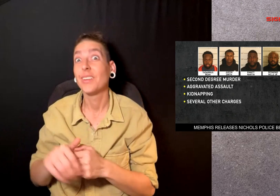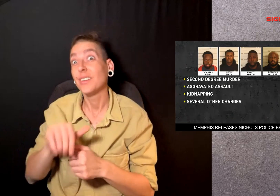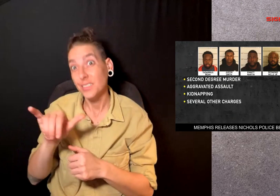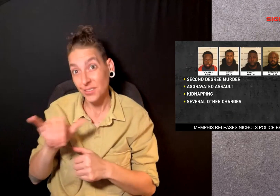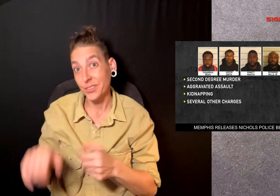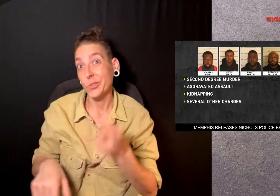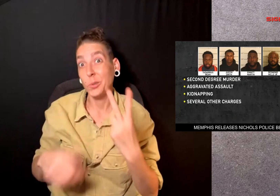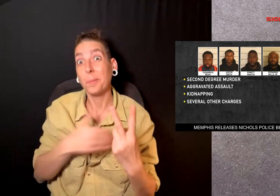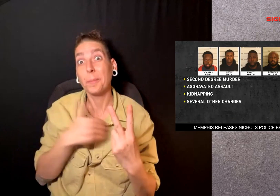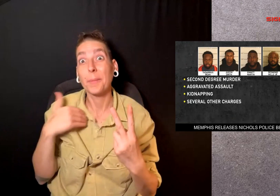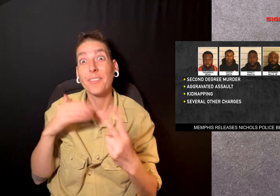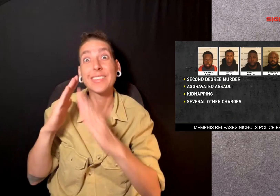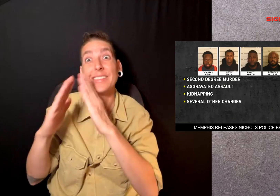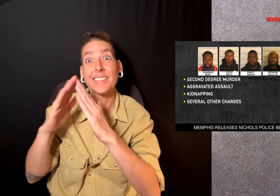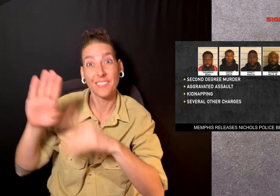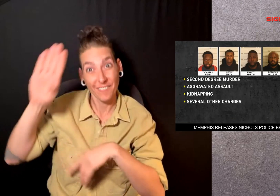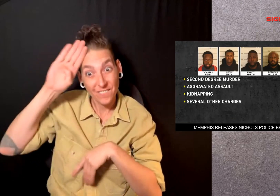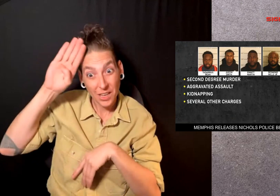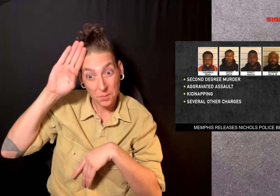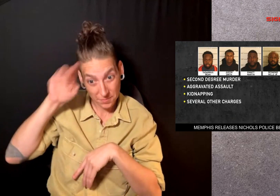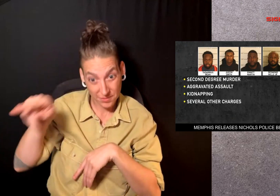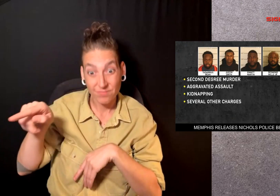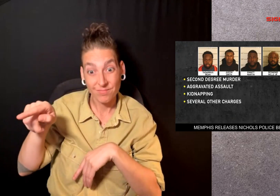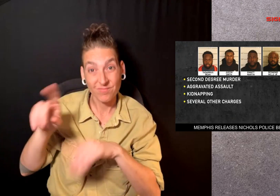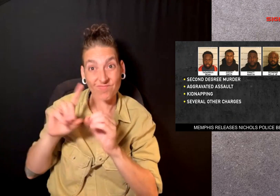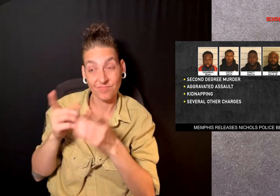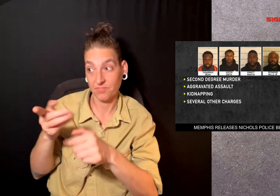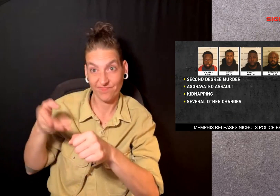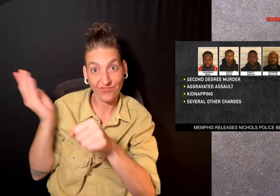to members of the city's fire department were also fired